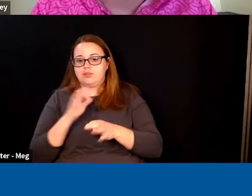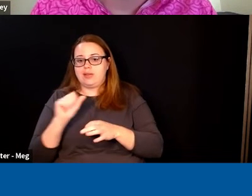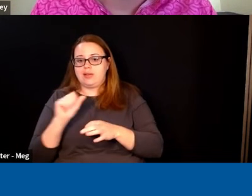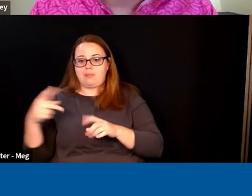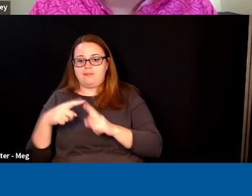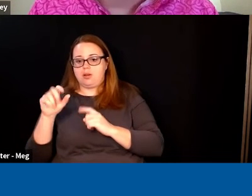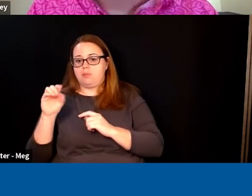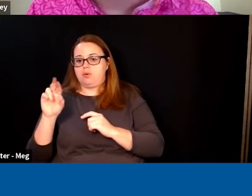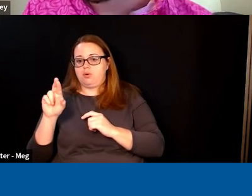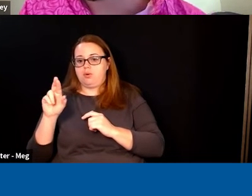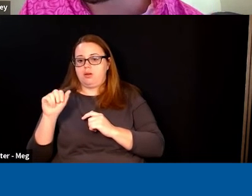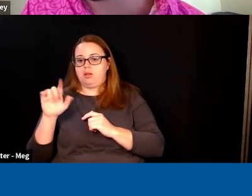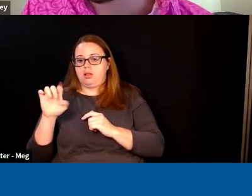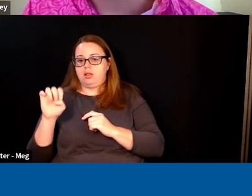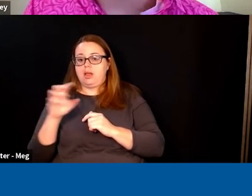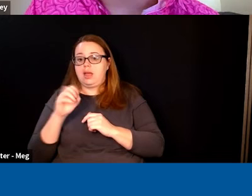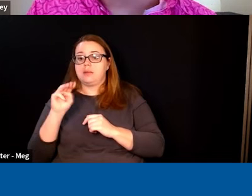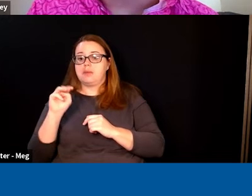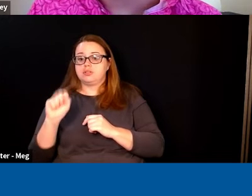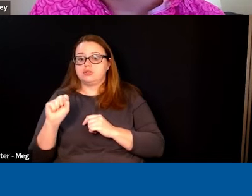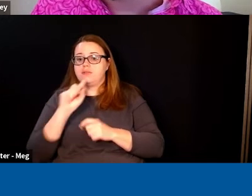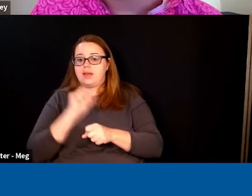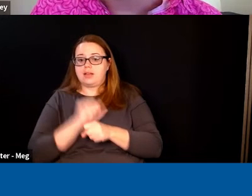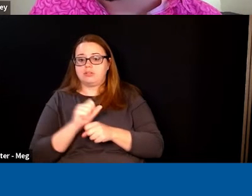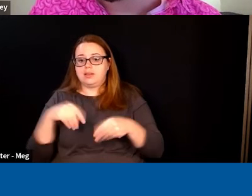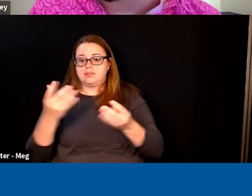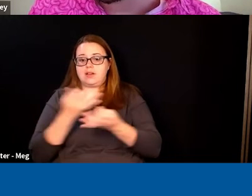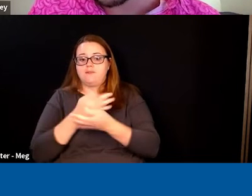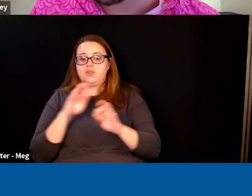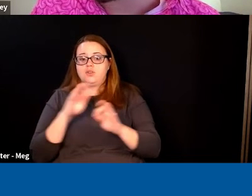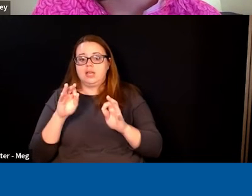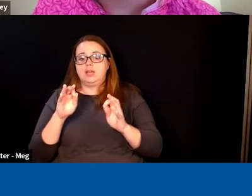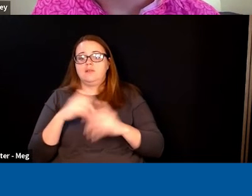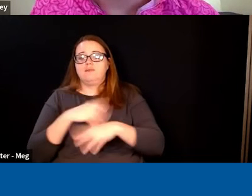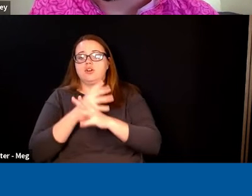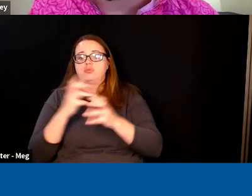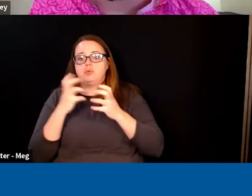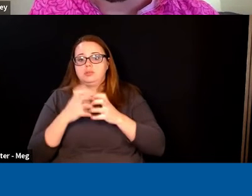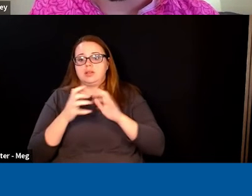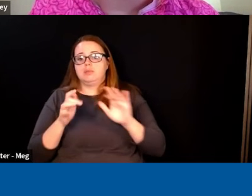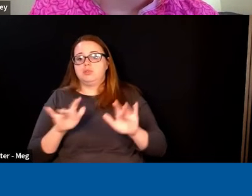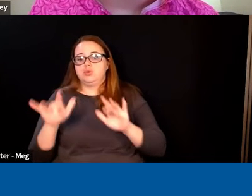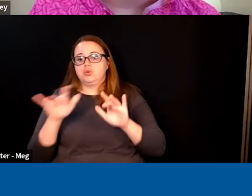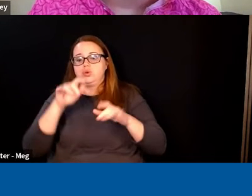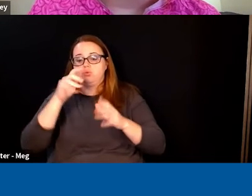and then Microsoft actually gives out free virtual machines, which is a computer running inside of a computer